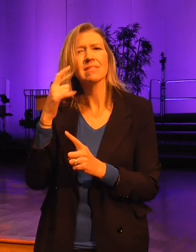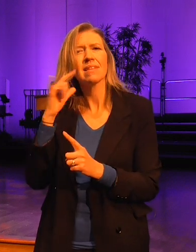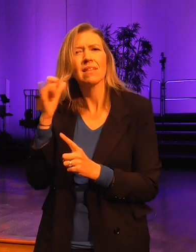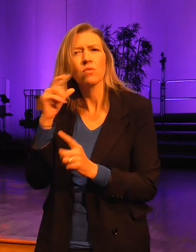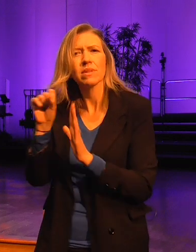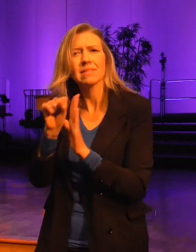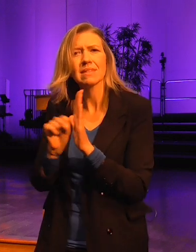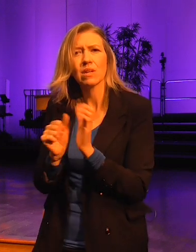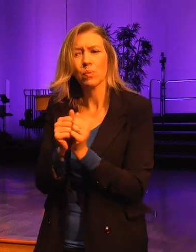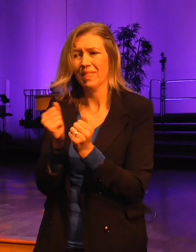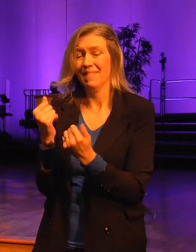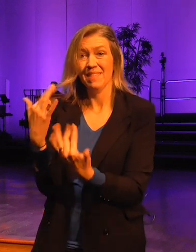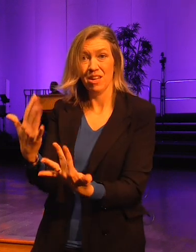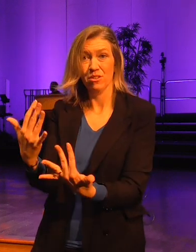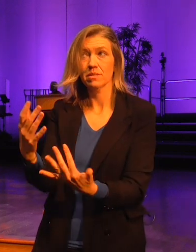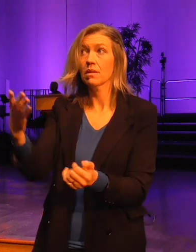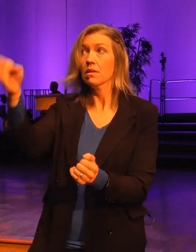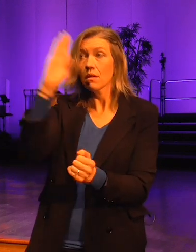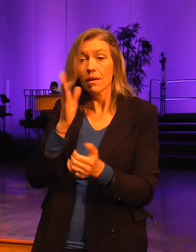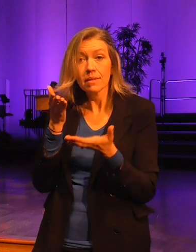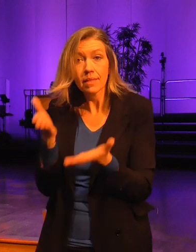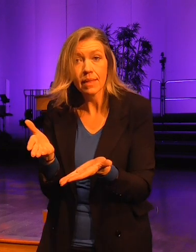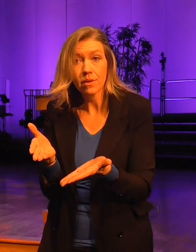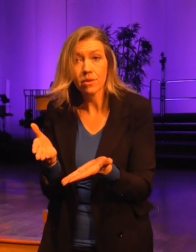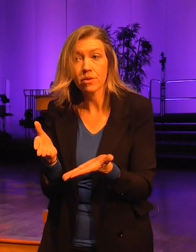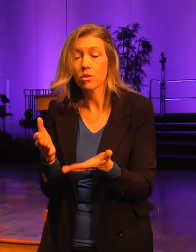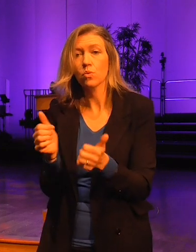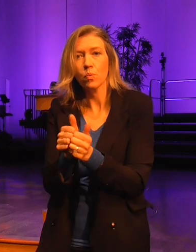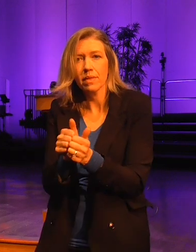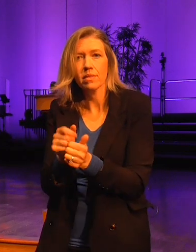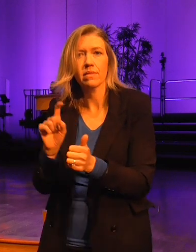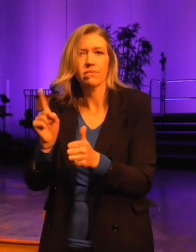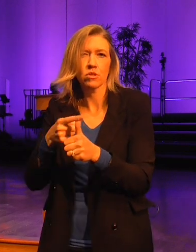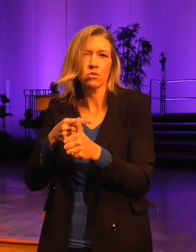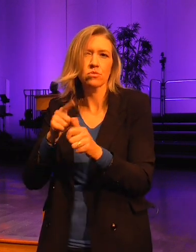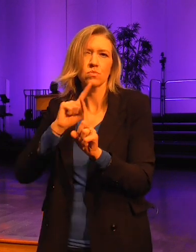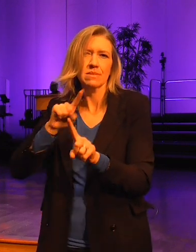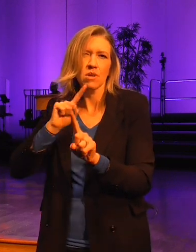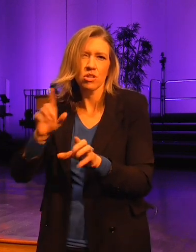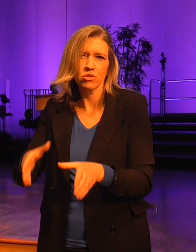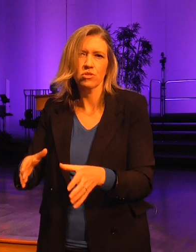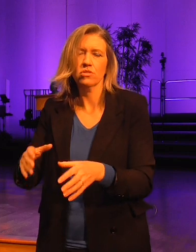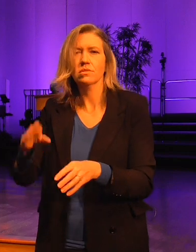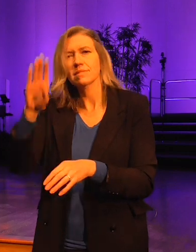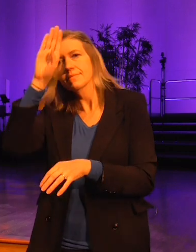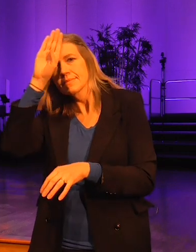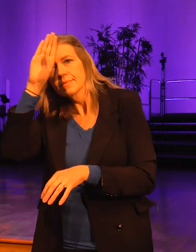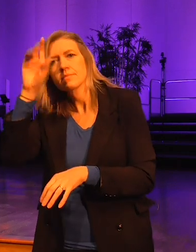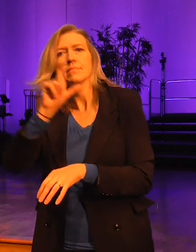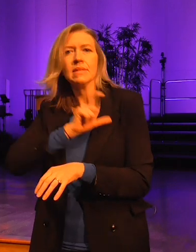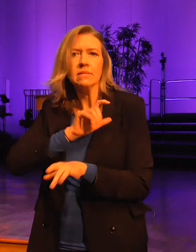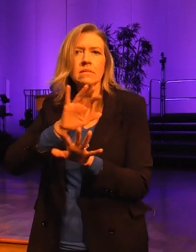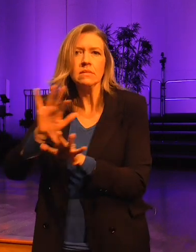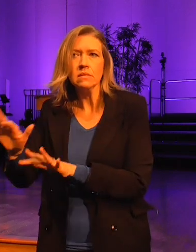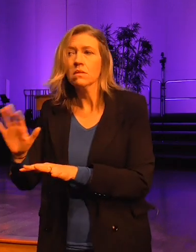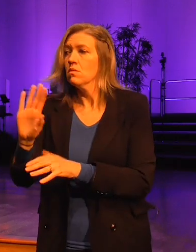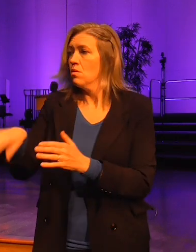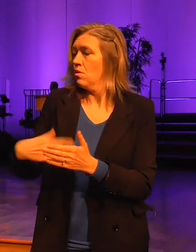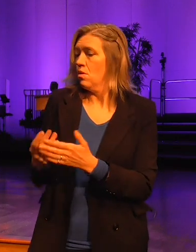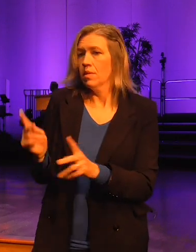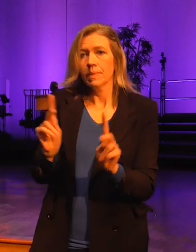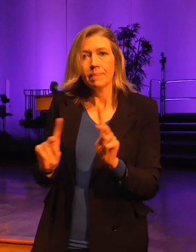right there in all of those First Responders in all of those people who are having to deal with